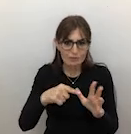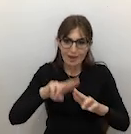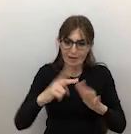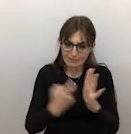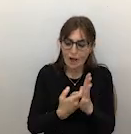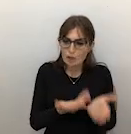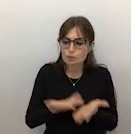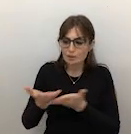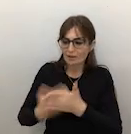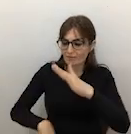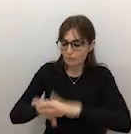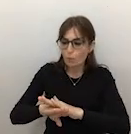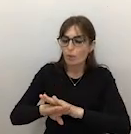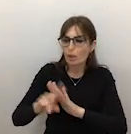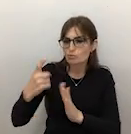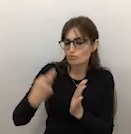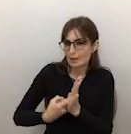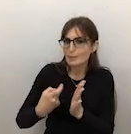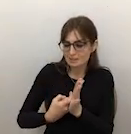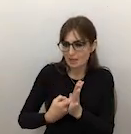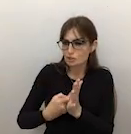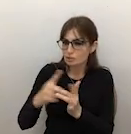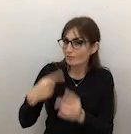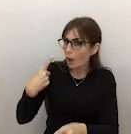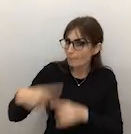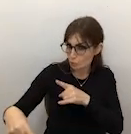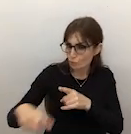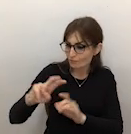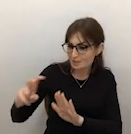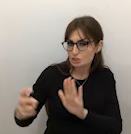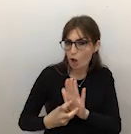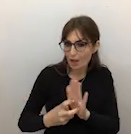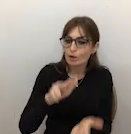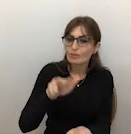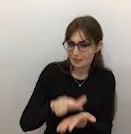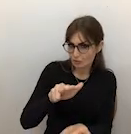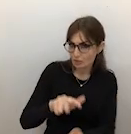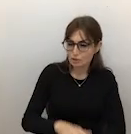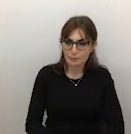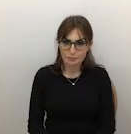to provide the full board with a recommendation as to whether they approve the signing of the declaration.